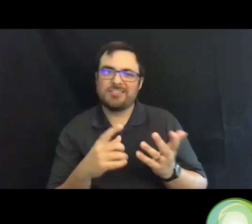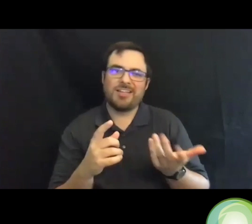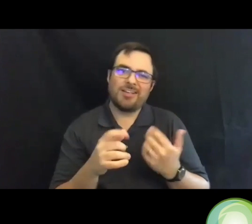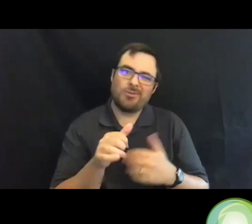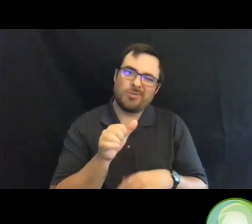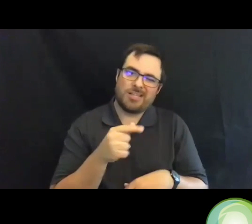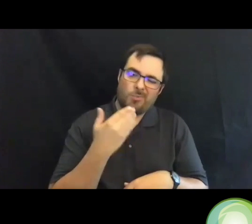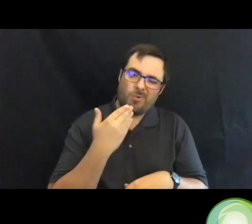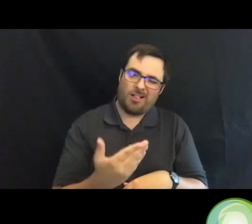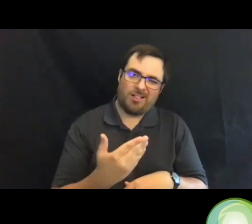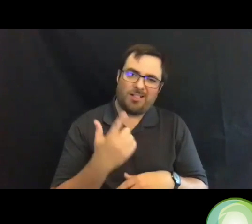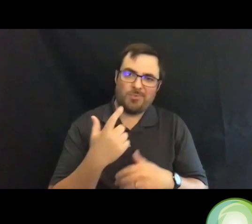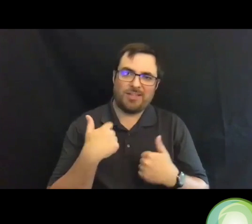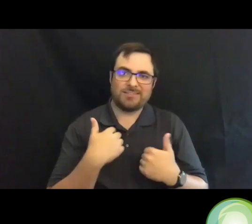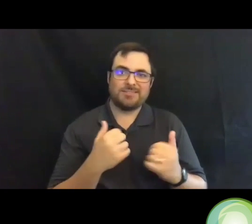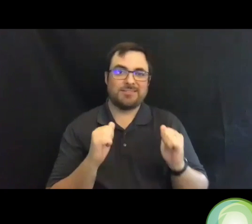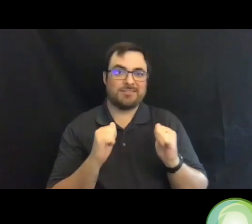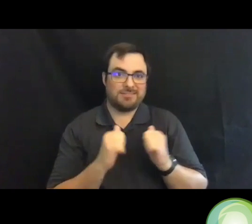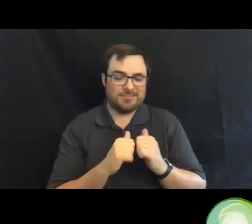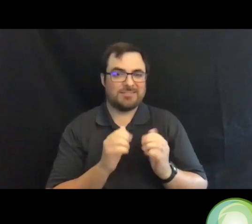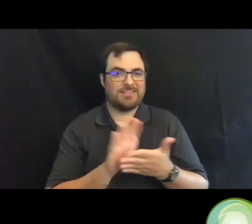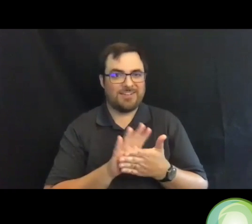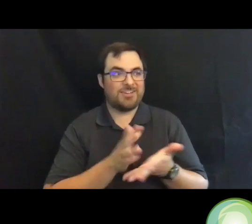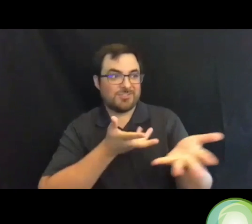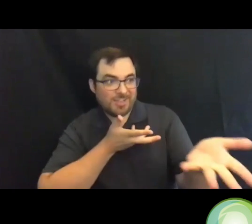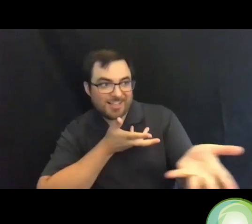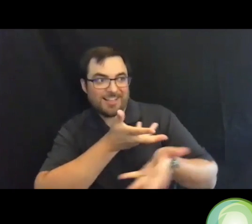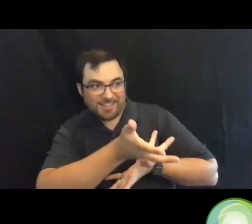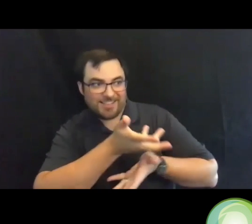with us over the video to do it with him and mom but it was great